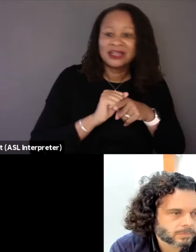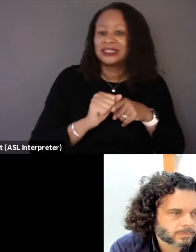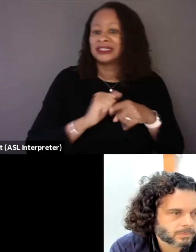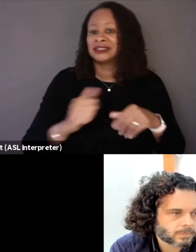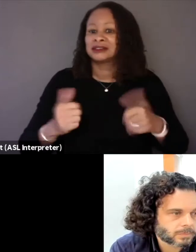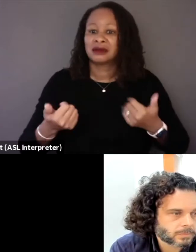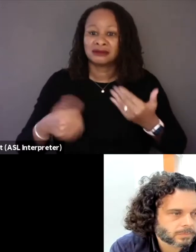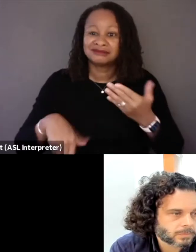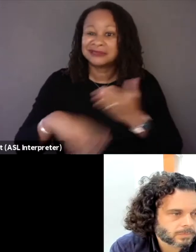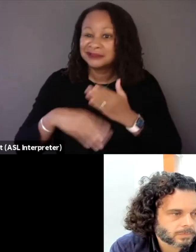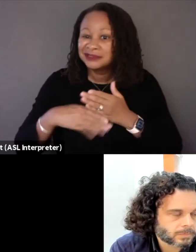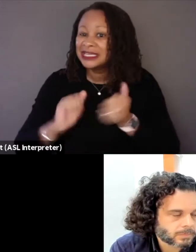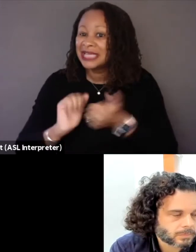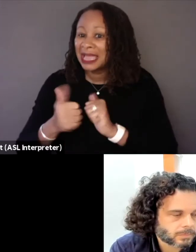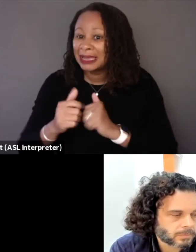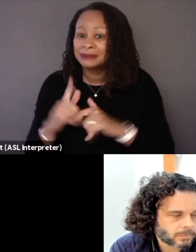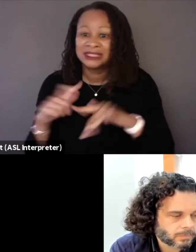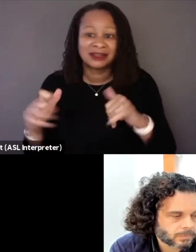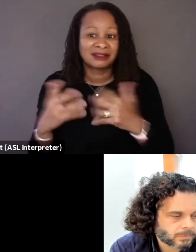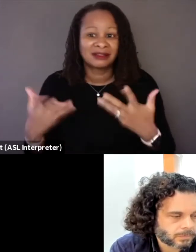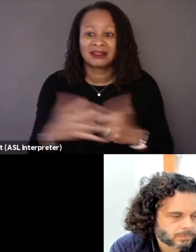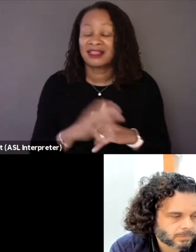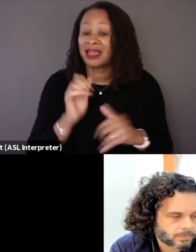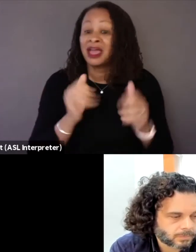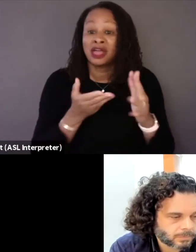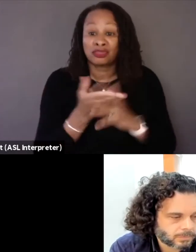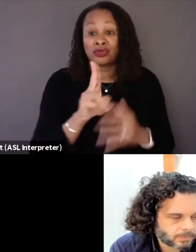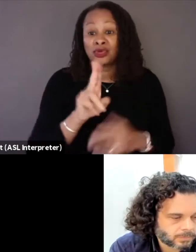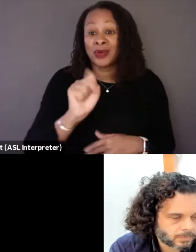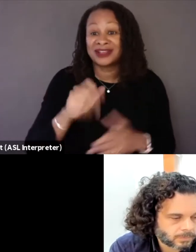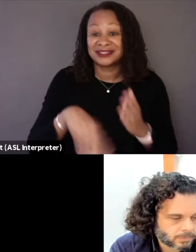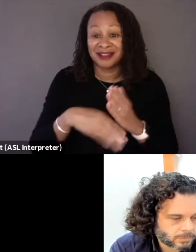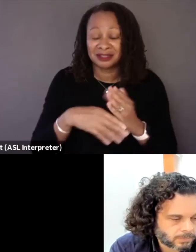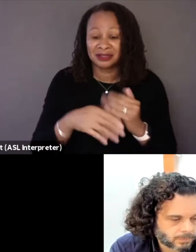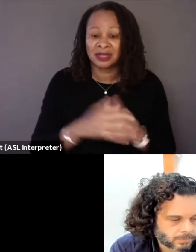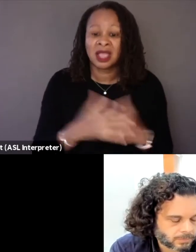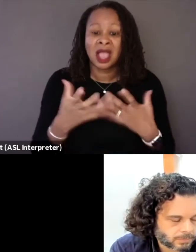So and, while I do want active impact to come of this